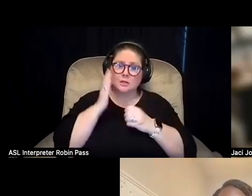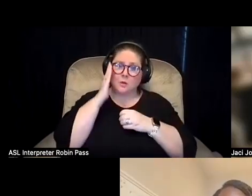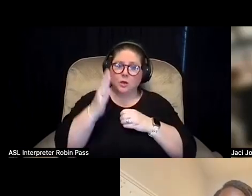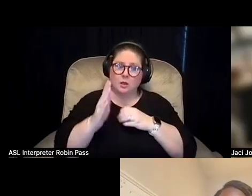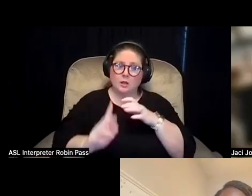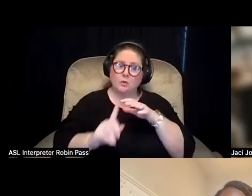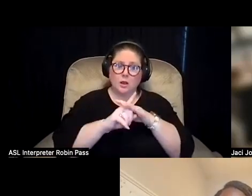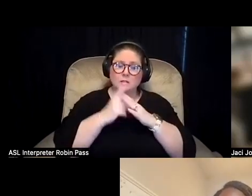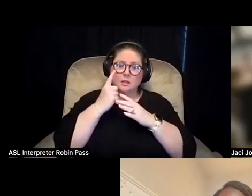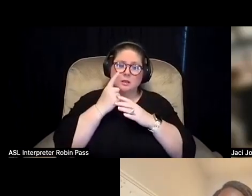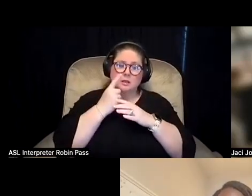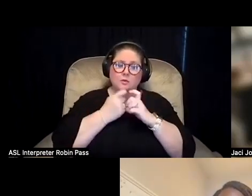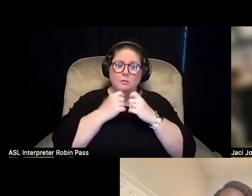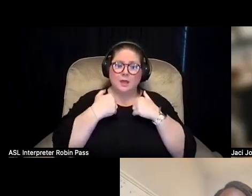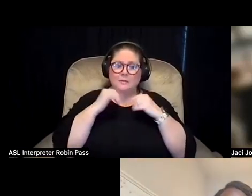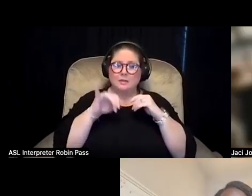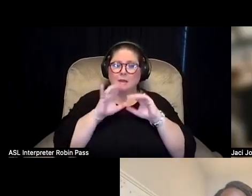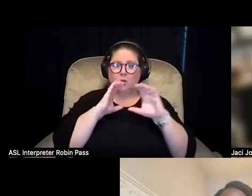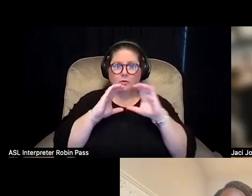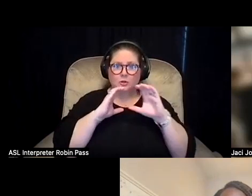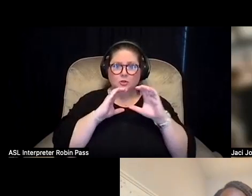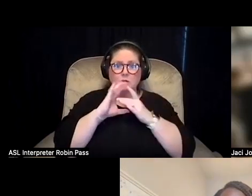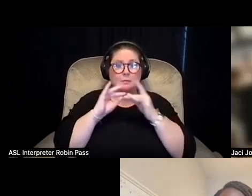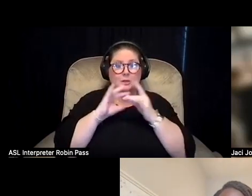and so akilah actually mentions in the article too that in some of